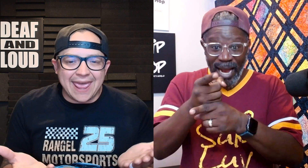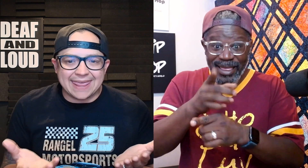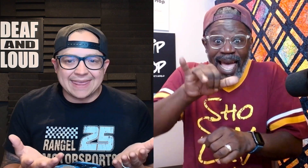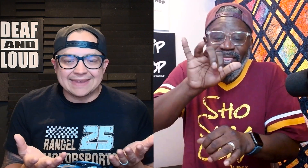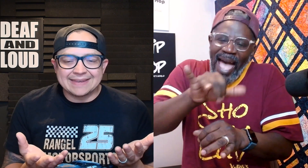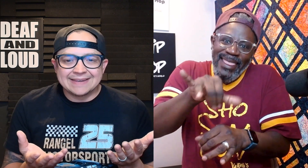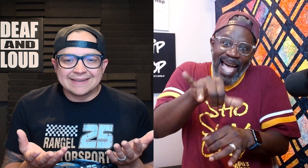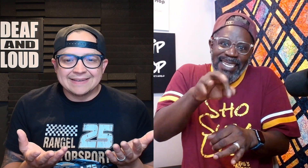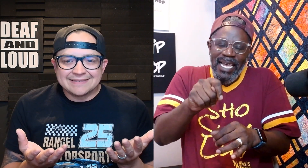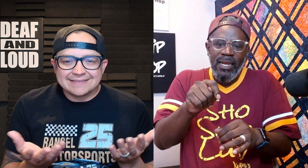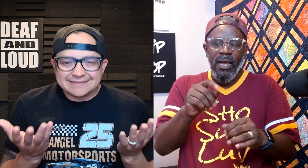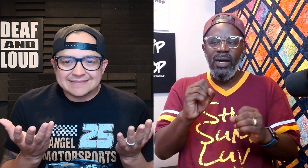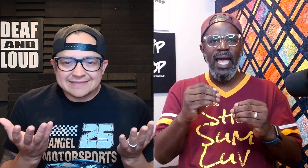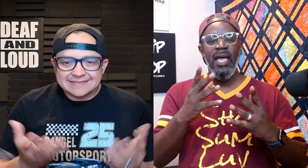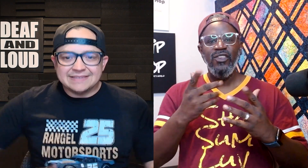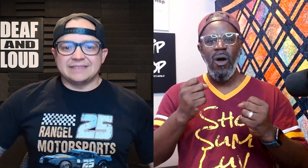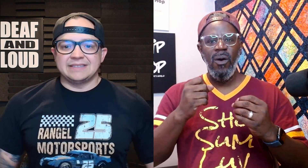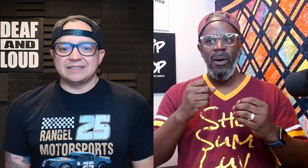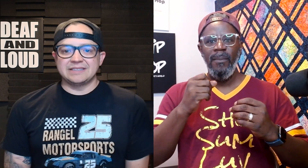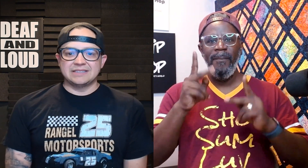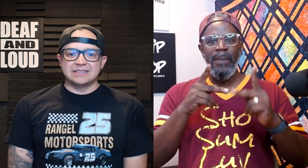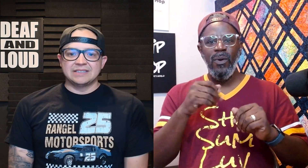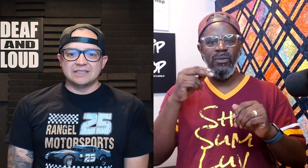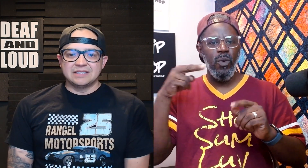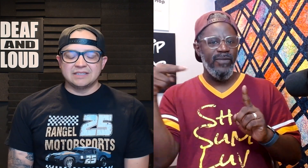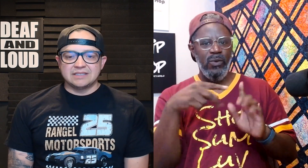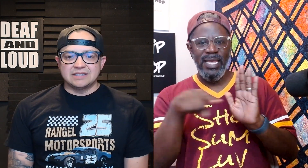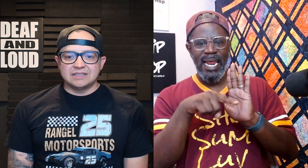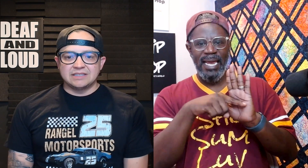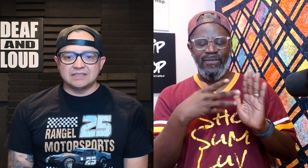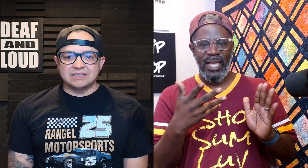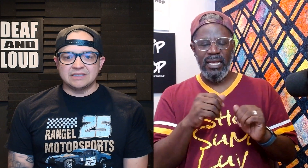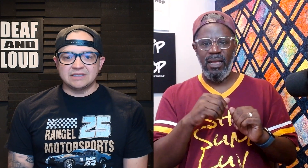Right! Yeah, that's it. Okay, so people will view the negative things